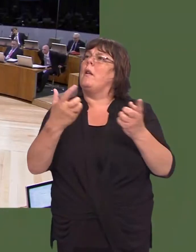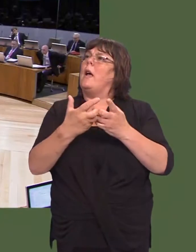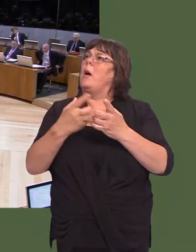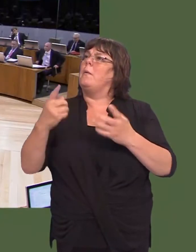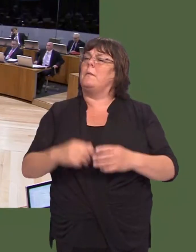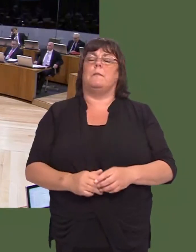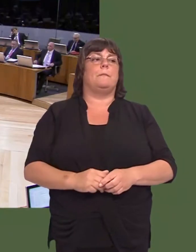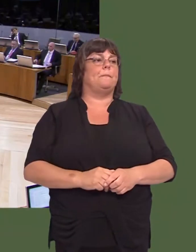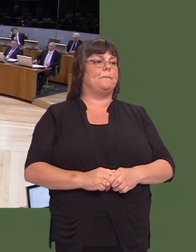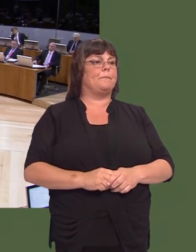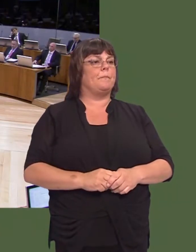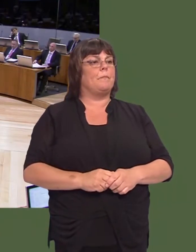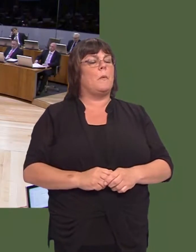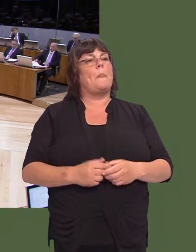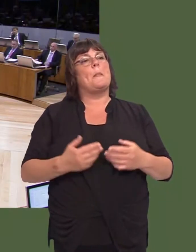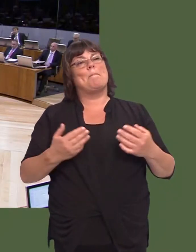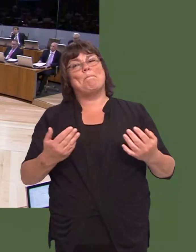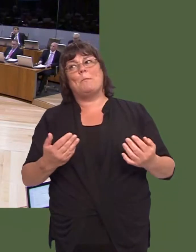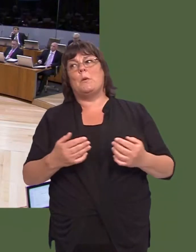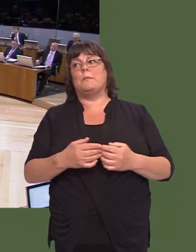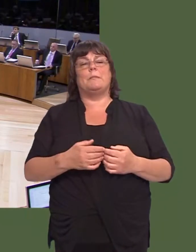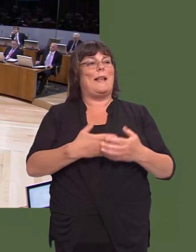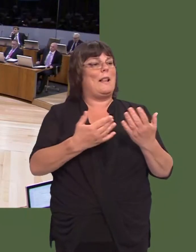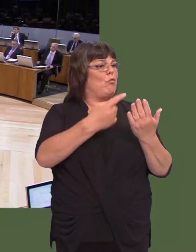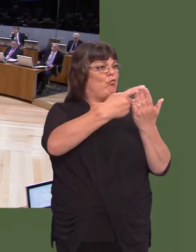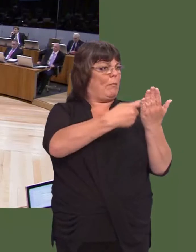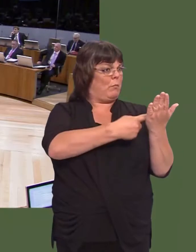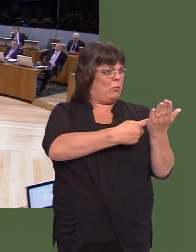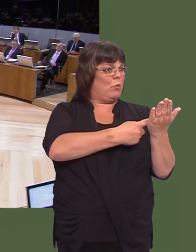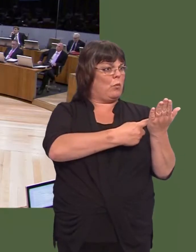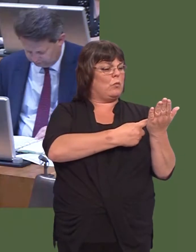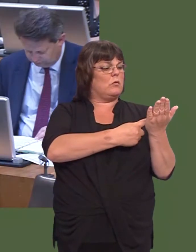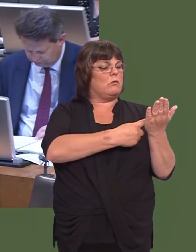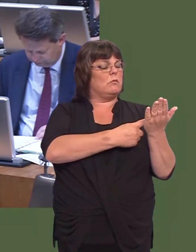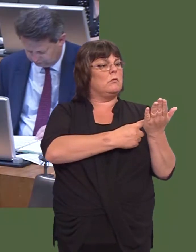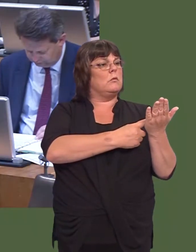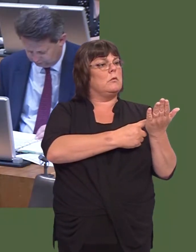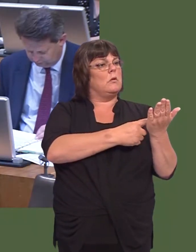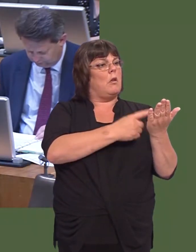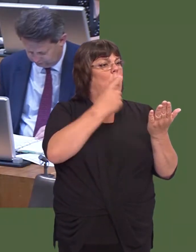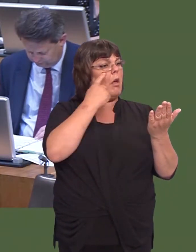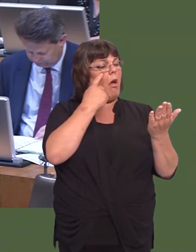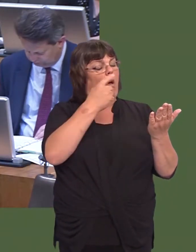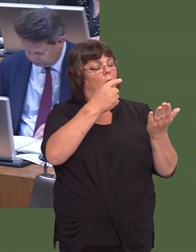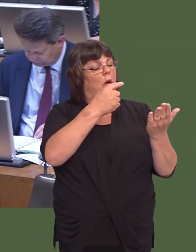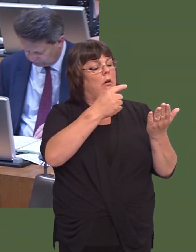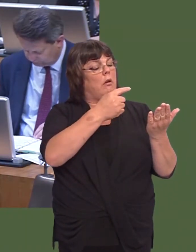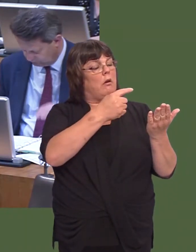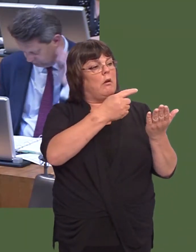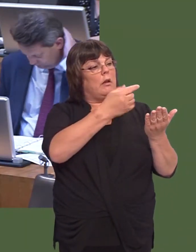Carwyn Jones: We of course consider any new report that shows how we can improve the services